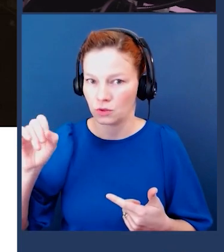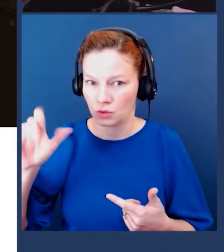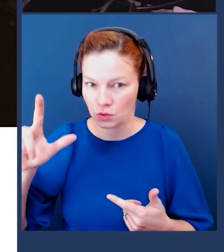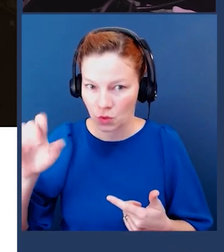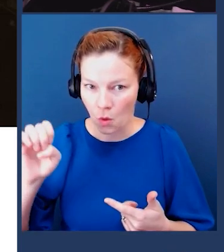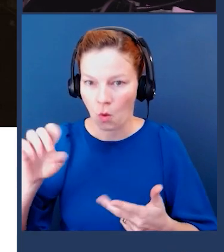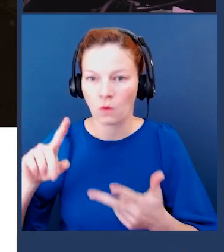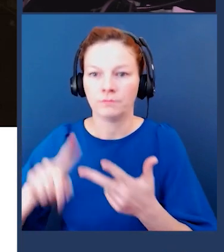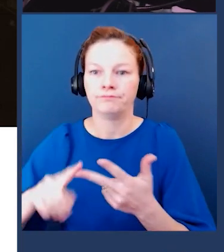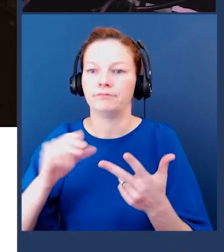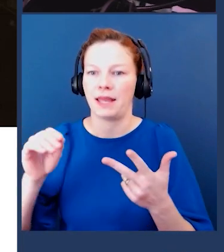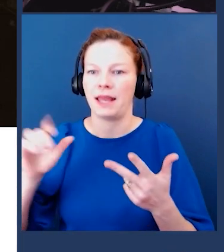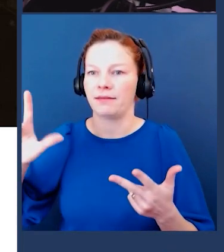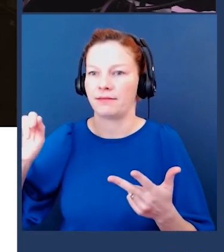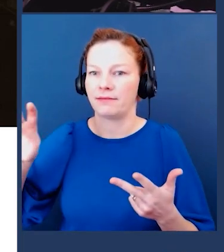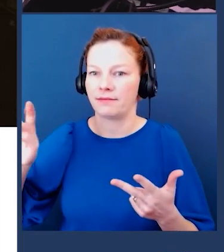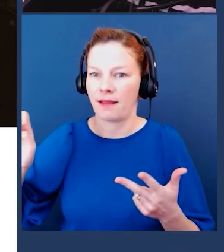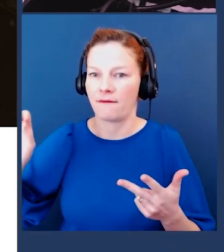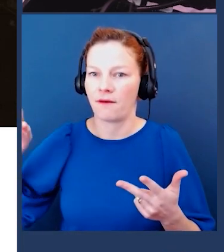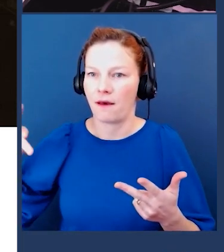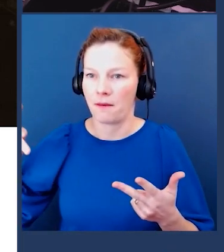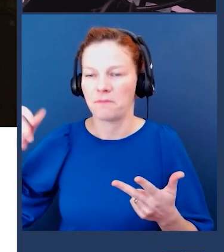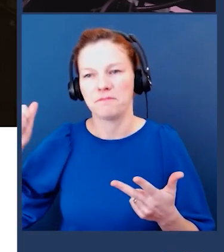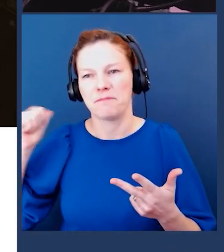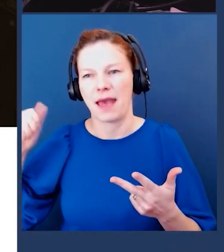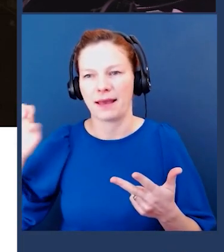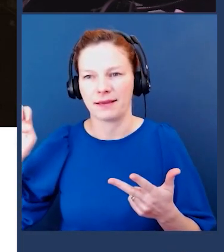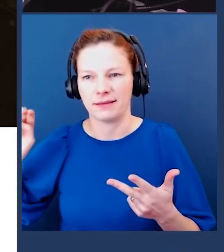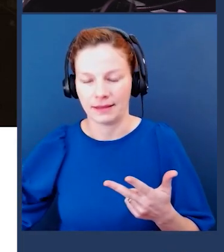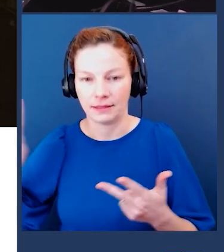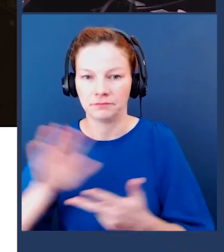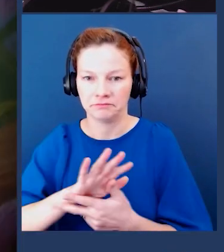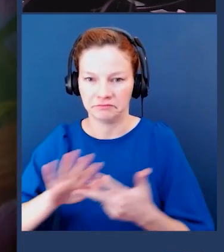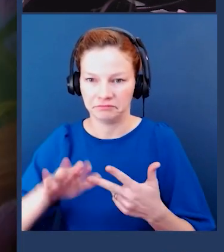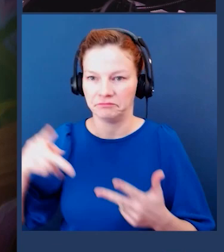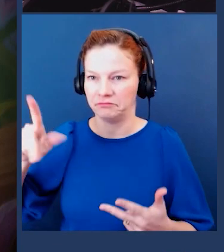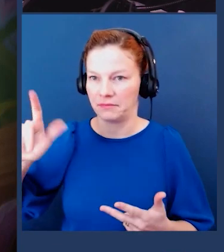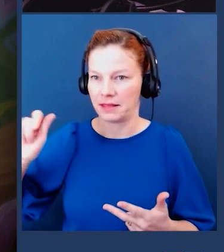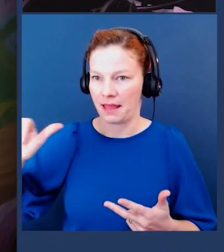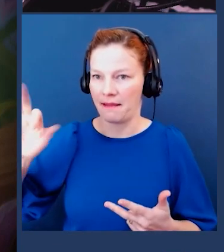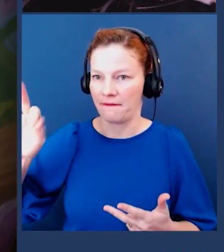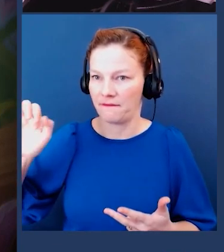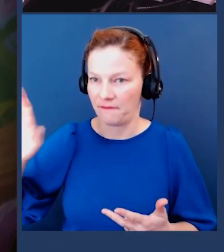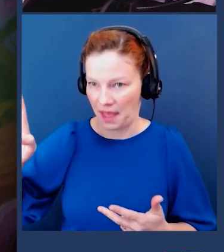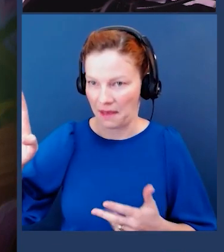our experience using PlayFab, and this is all clients that we leverage PlayFab with. We're going to start with